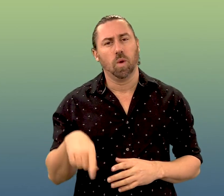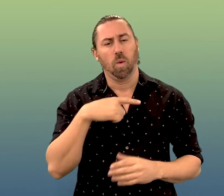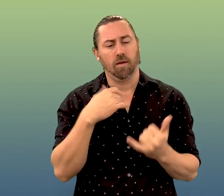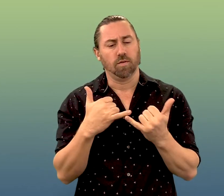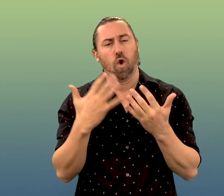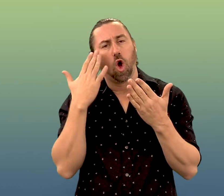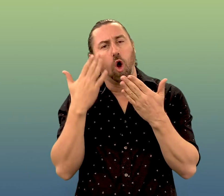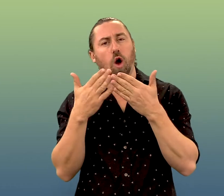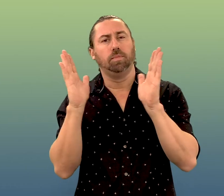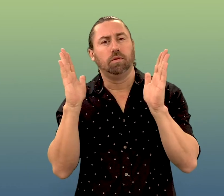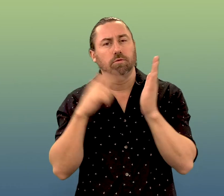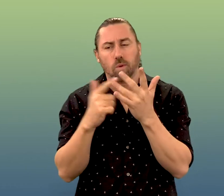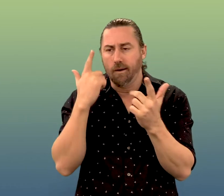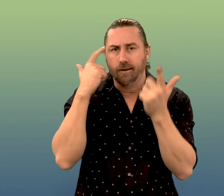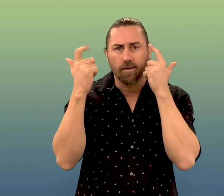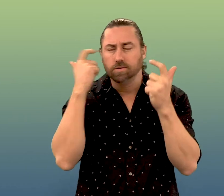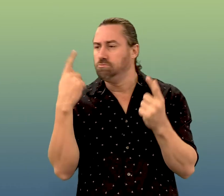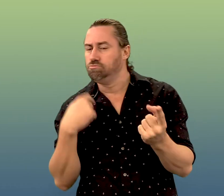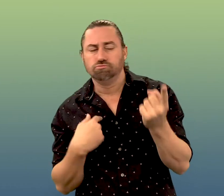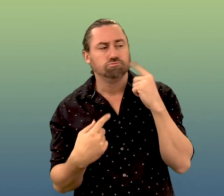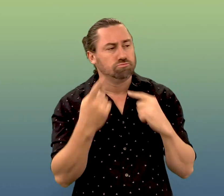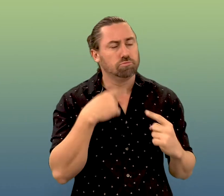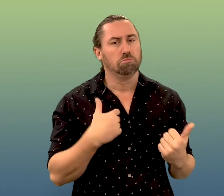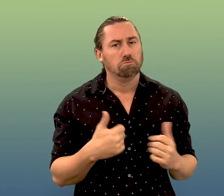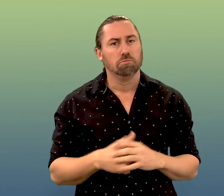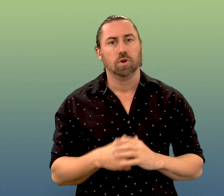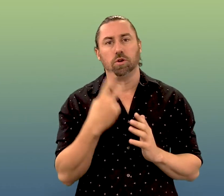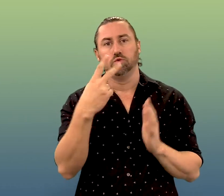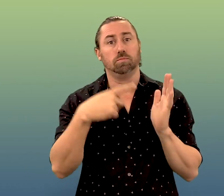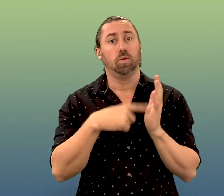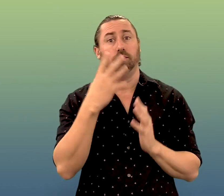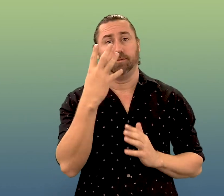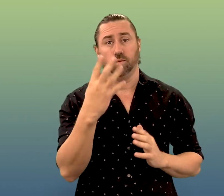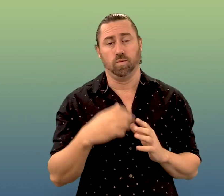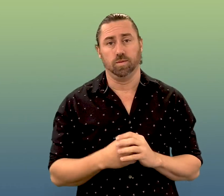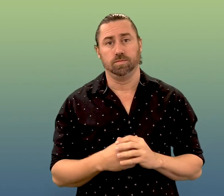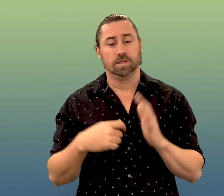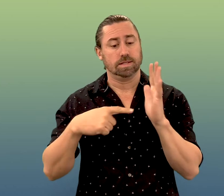Demonstrate open mindedness towards different ideas. Two point four.